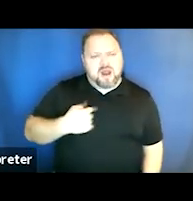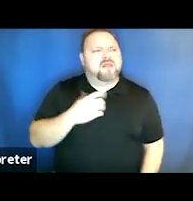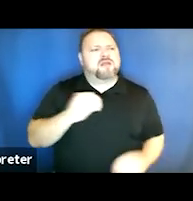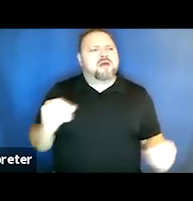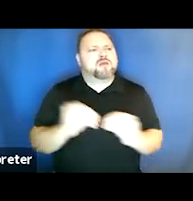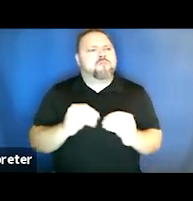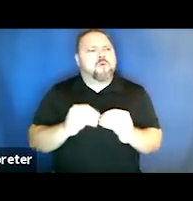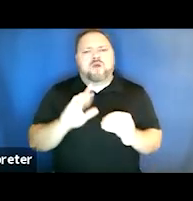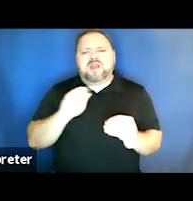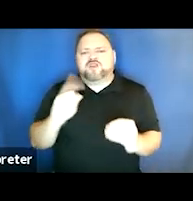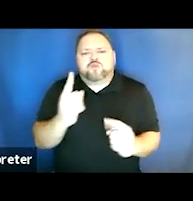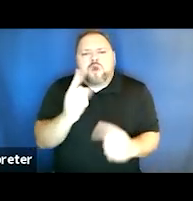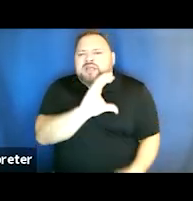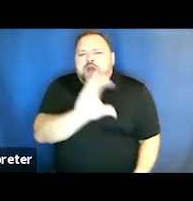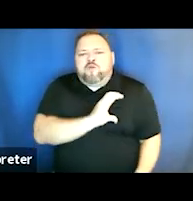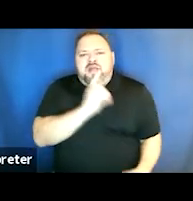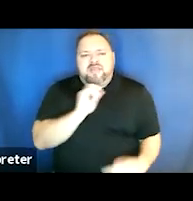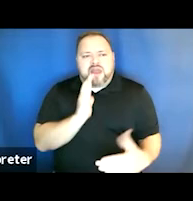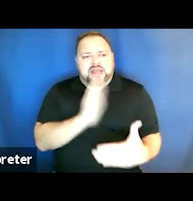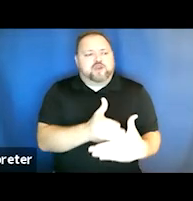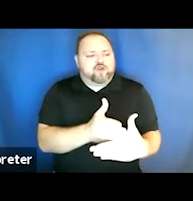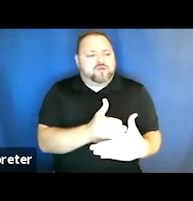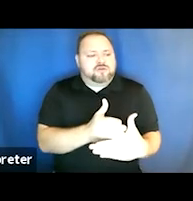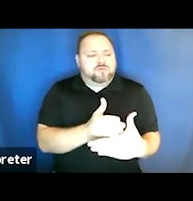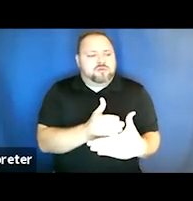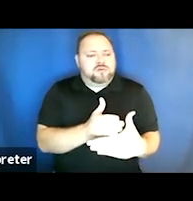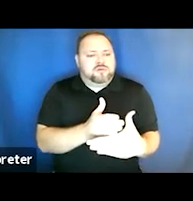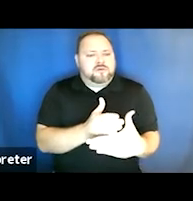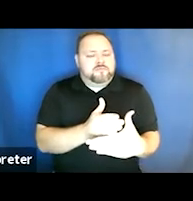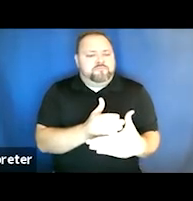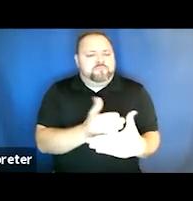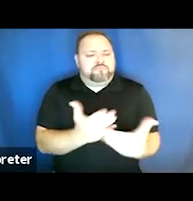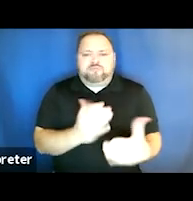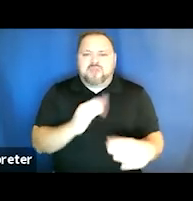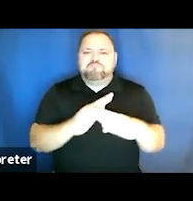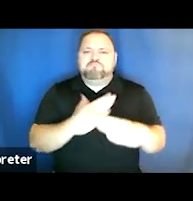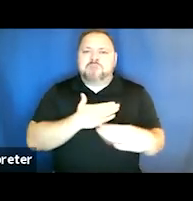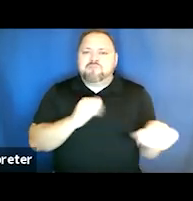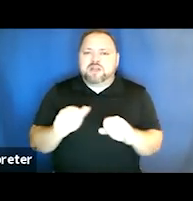a characteristic that hinders my ability to an extent.